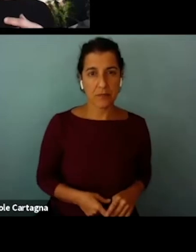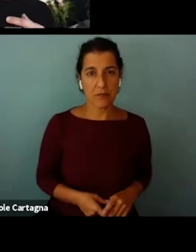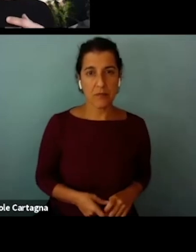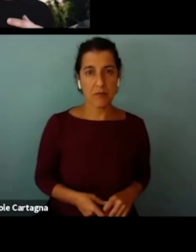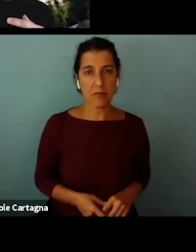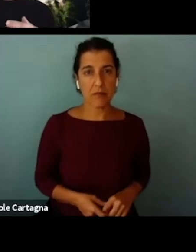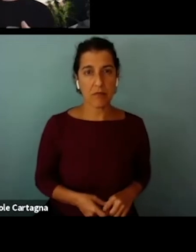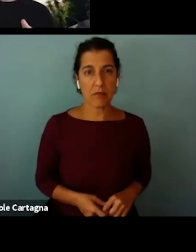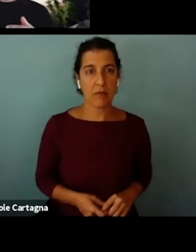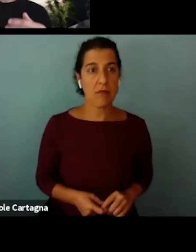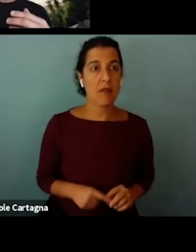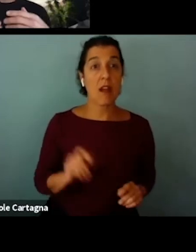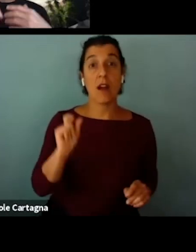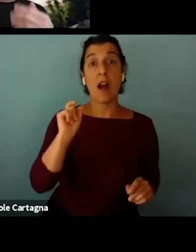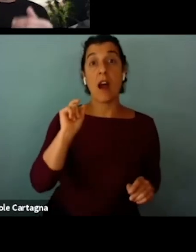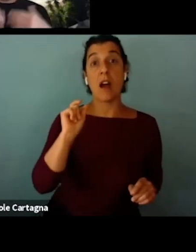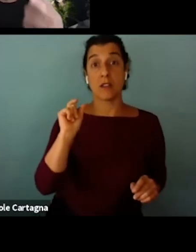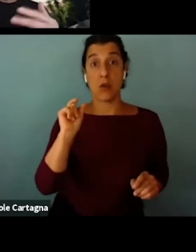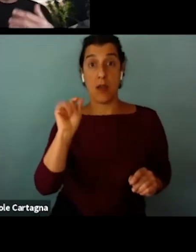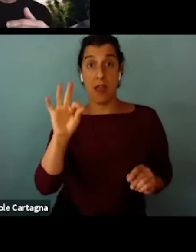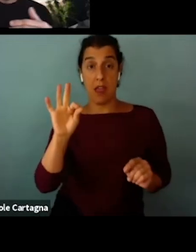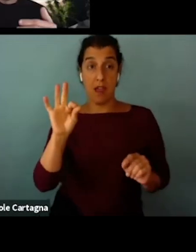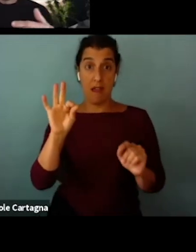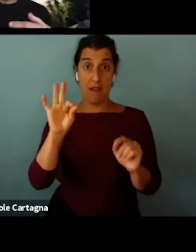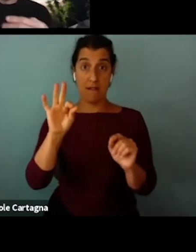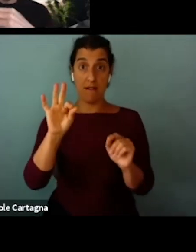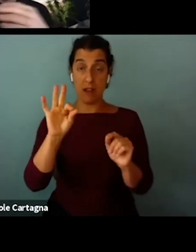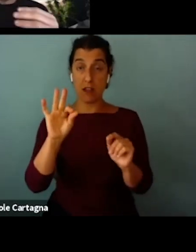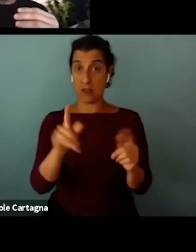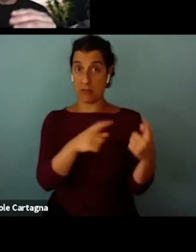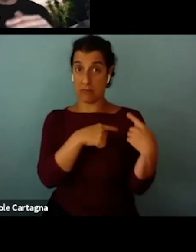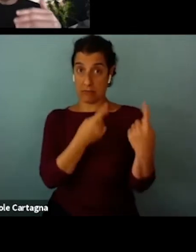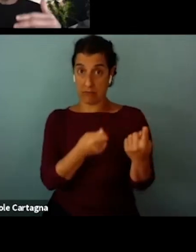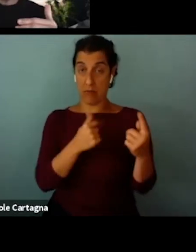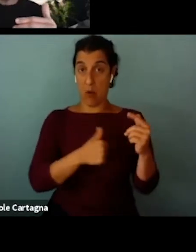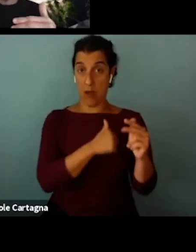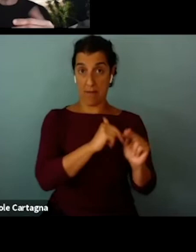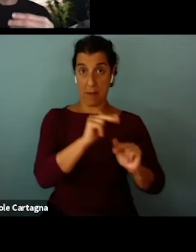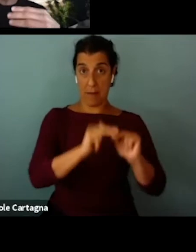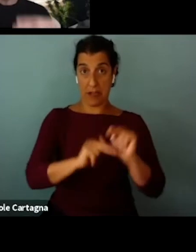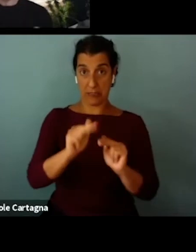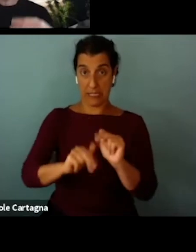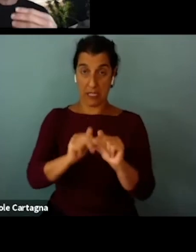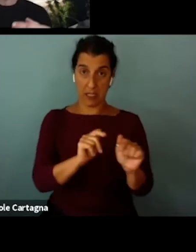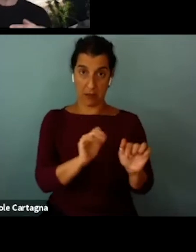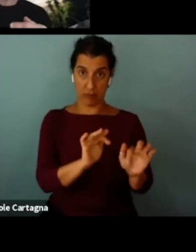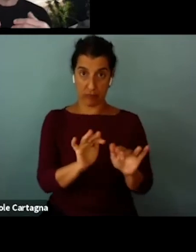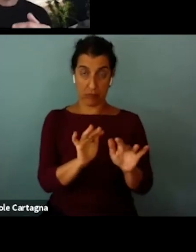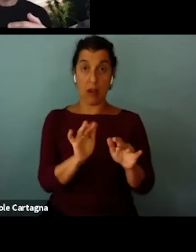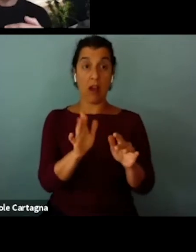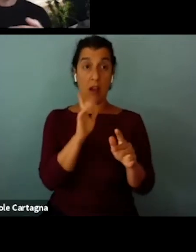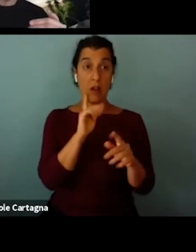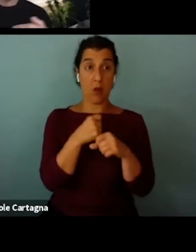if we look at a so so what we've been building as to to work on these is a sort of general